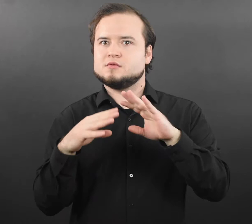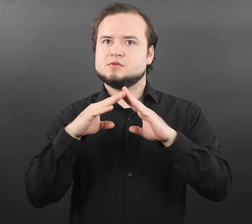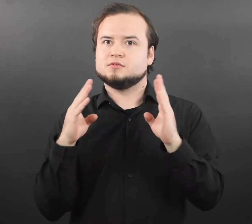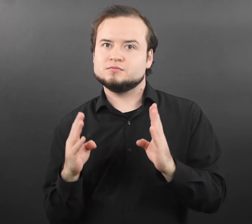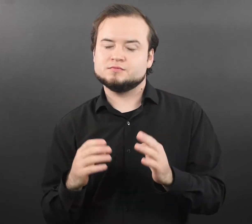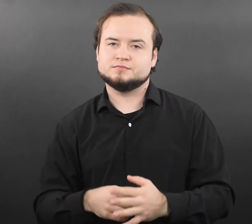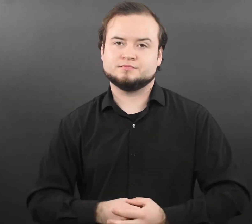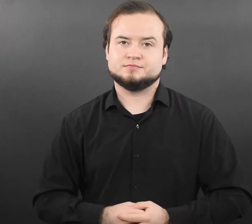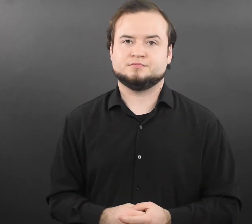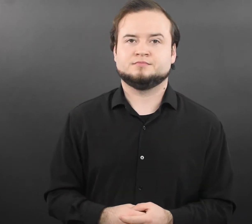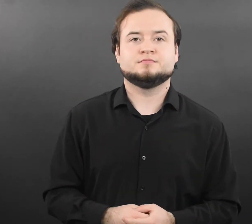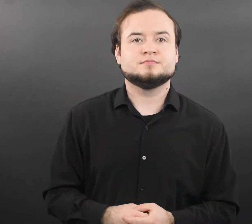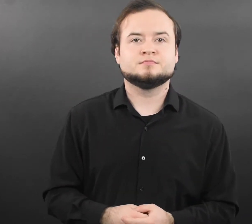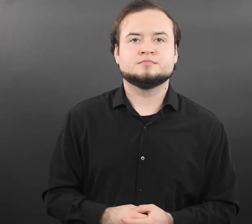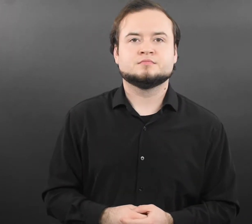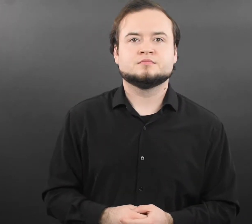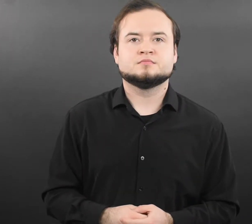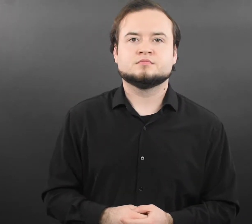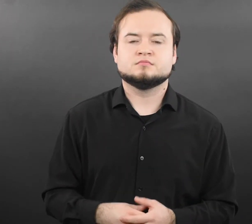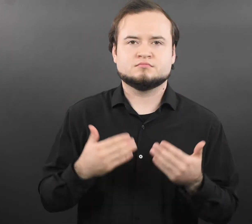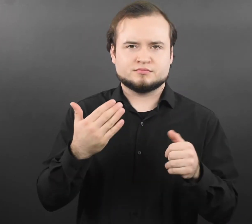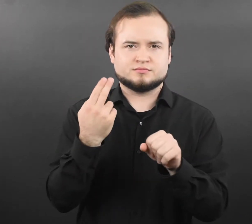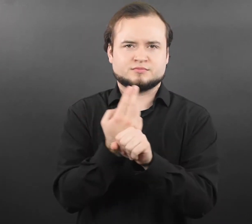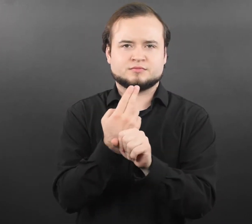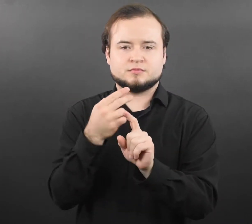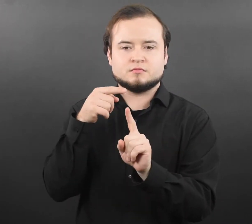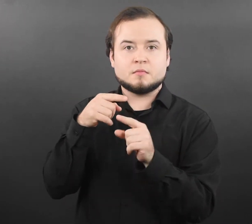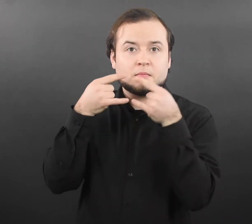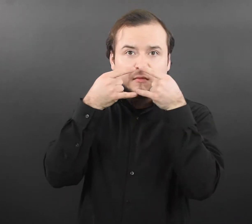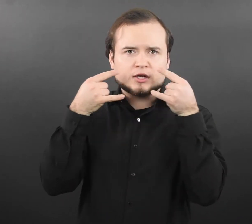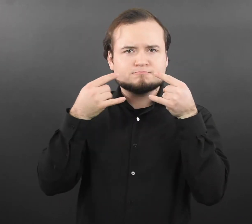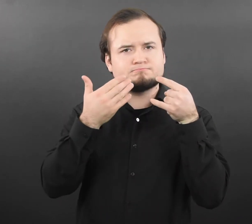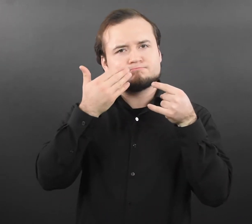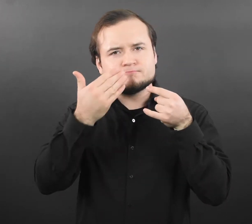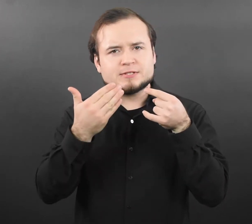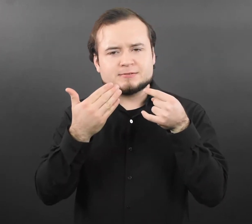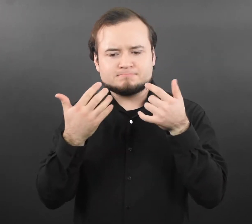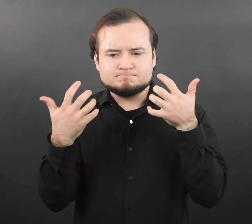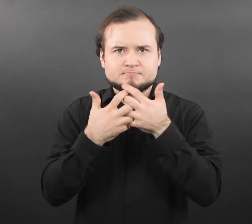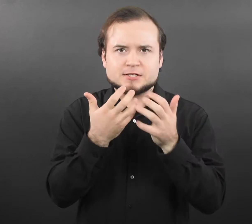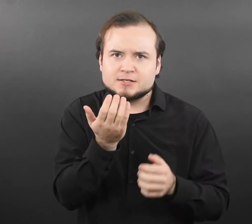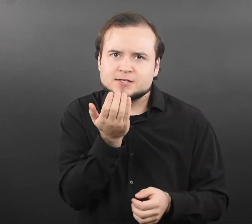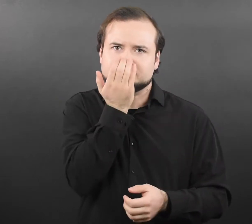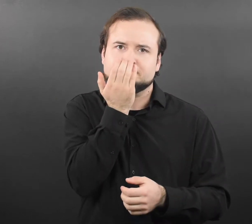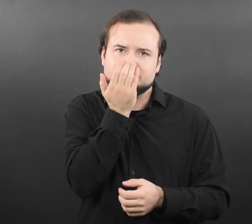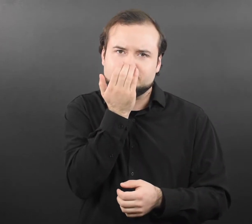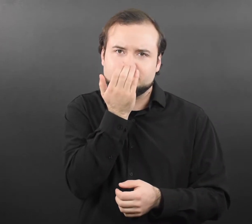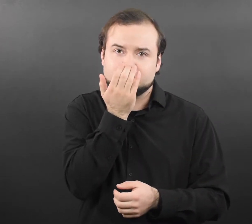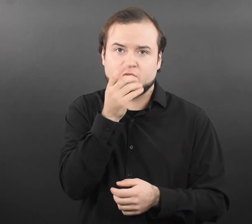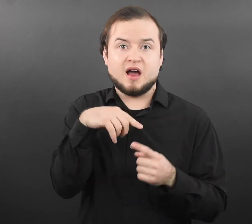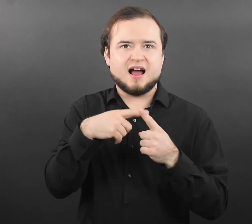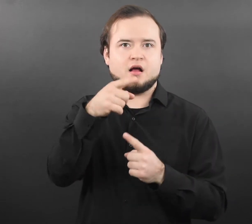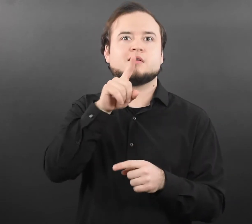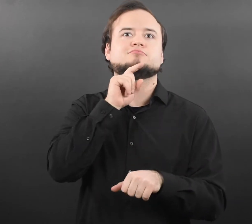• Wear a well-fitting mask when you need to be around other people,